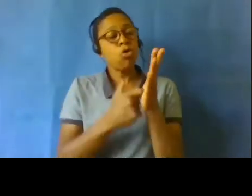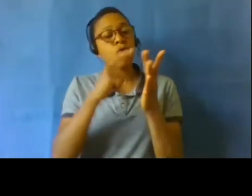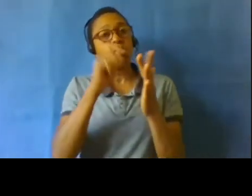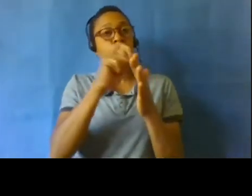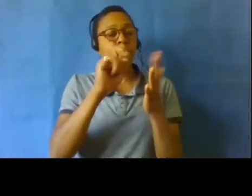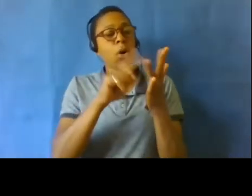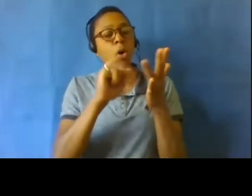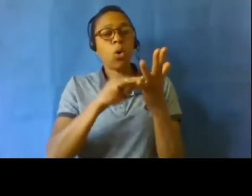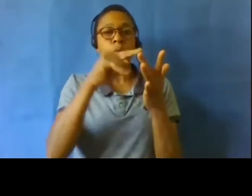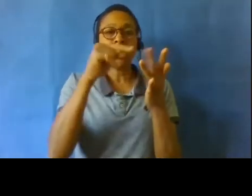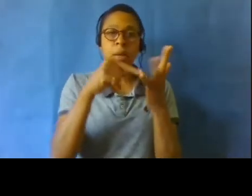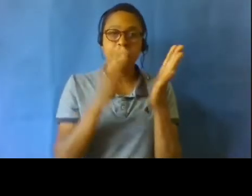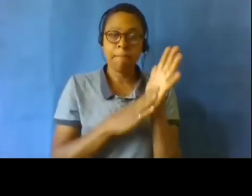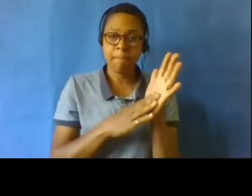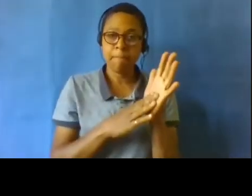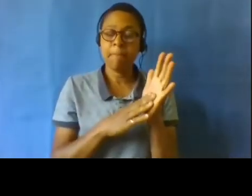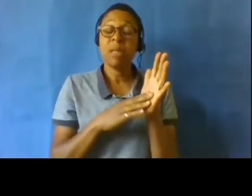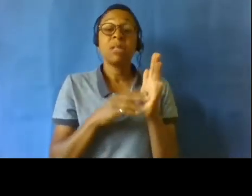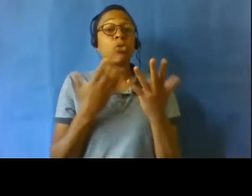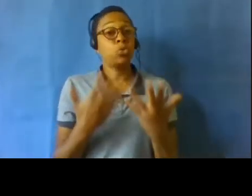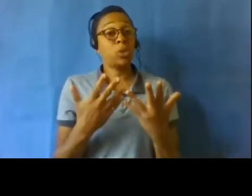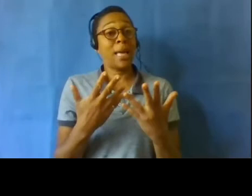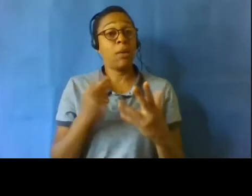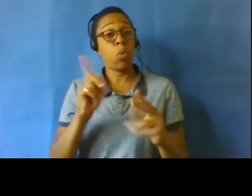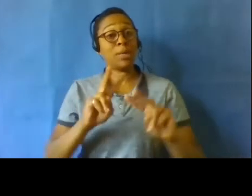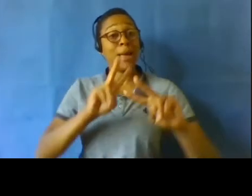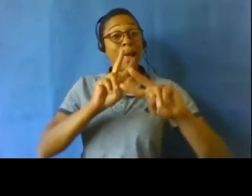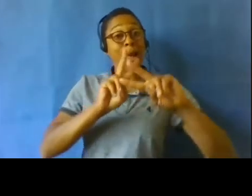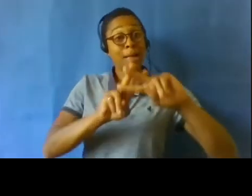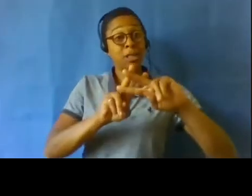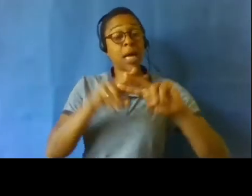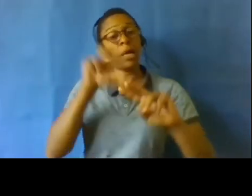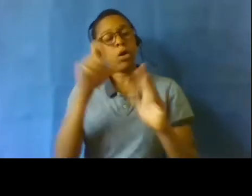propose iam and if you have questions for the panels or the speakers you can